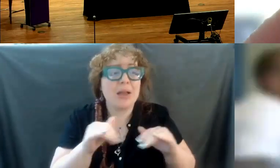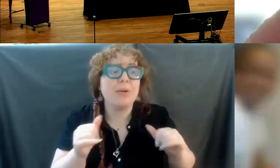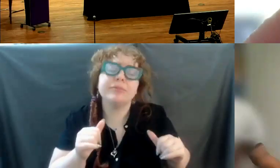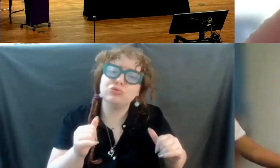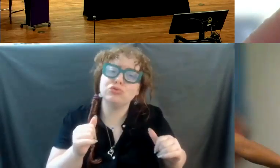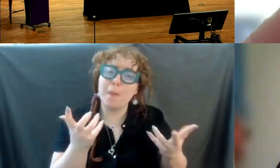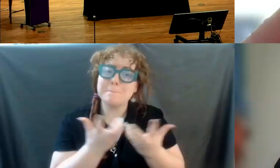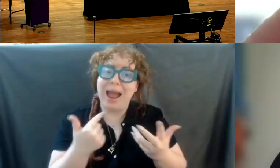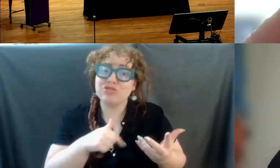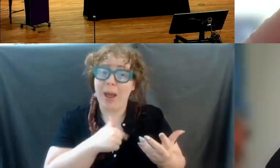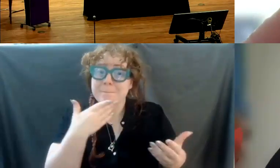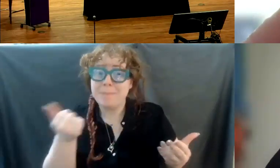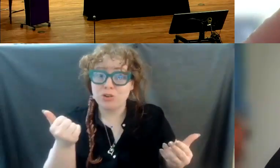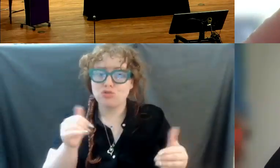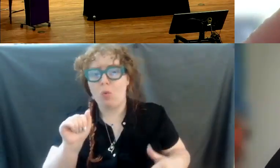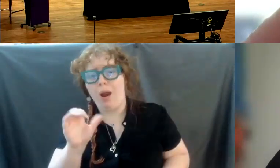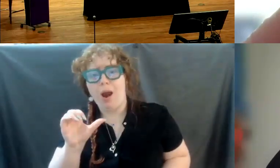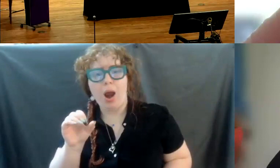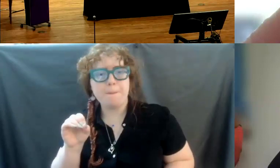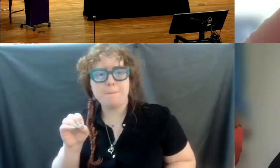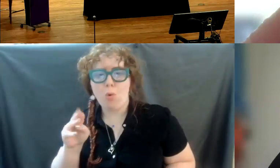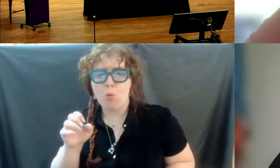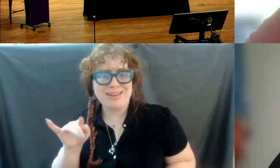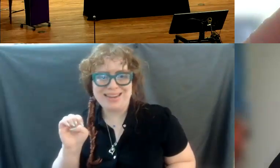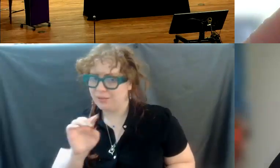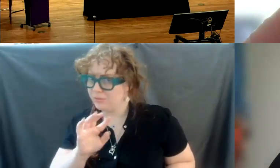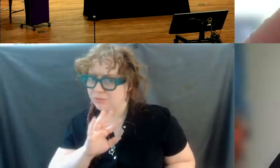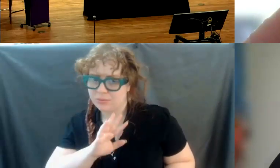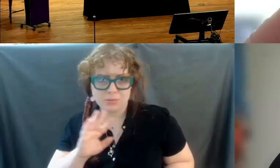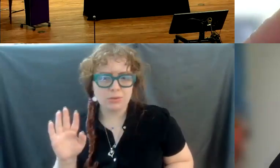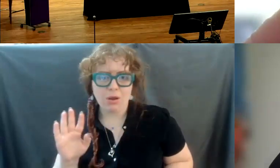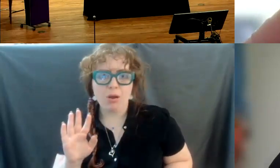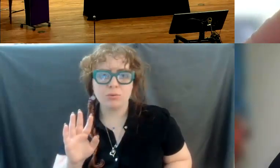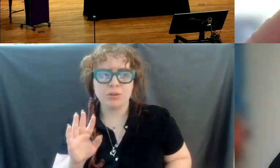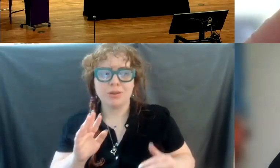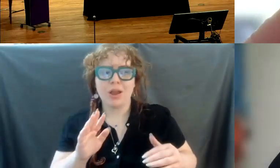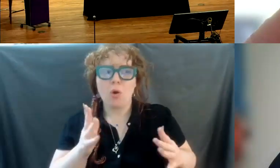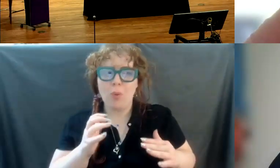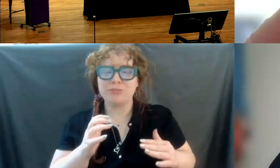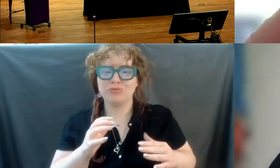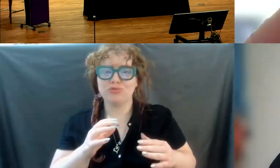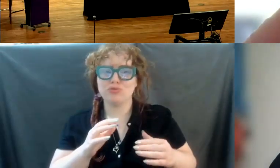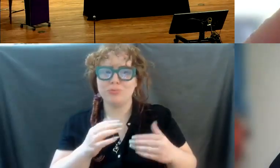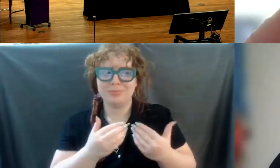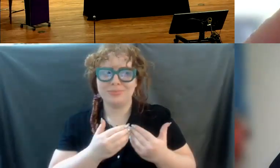I think we have to advocate for the system to become less involved, specifically the criminal legal system to just become less involved